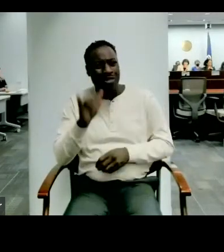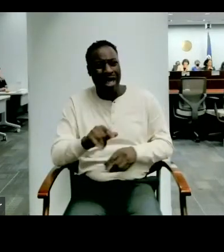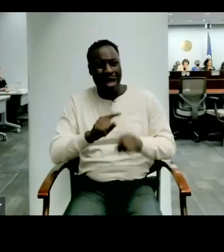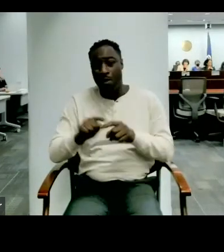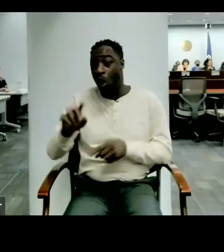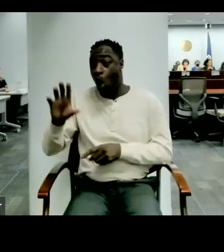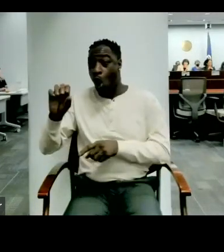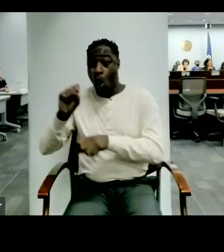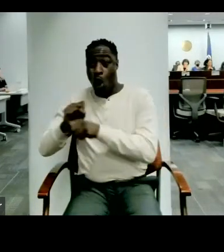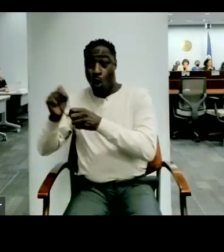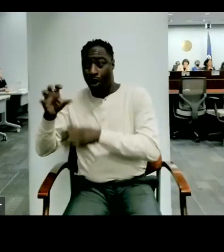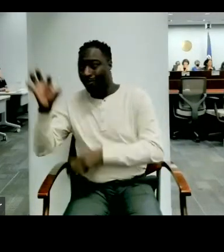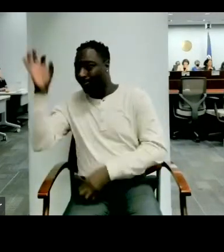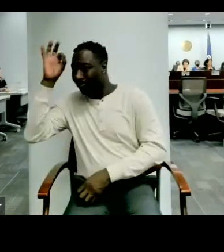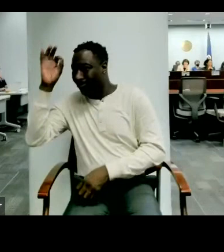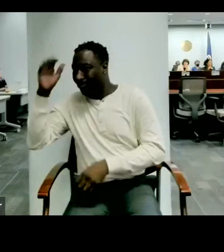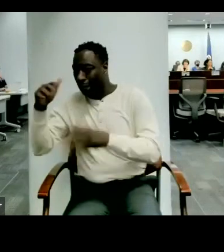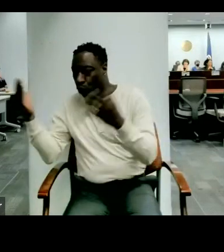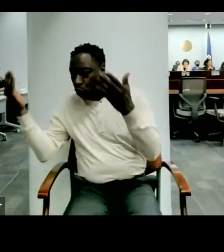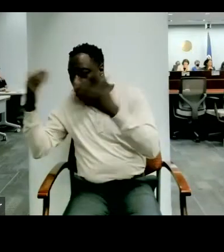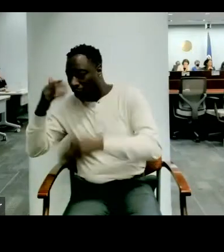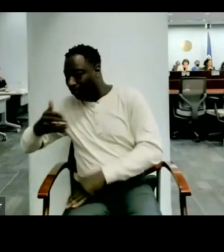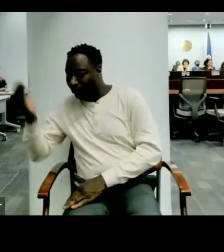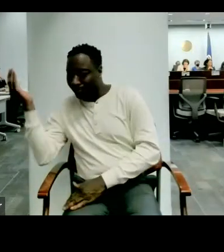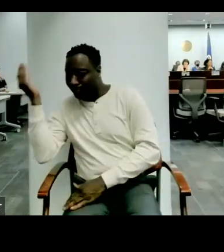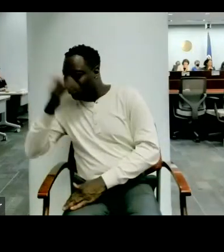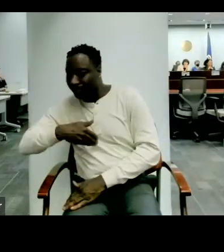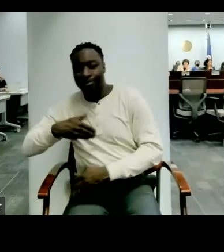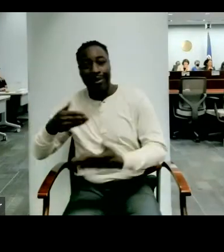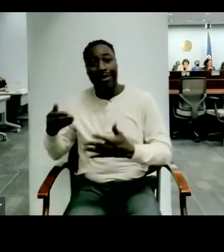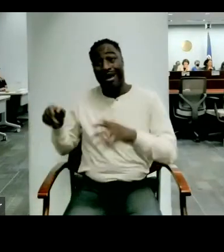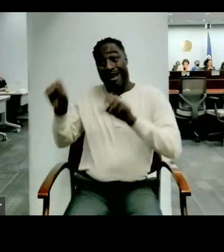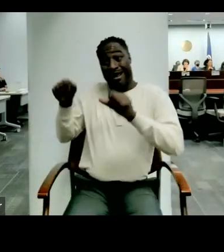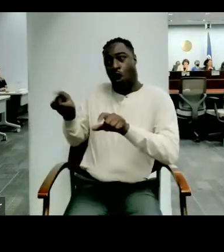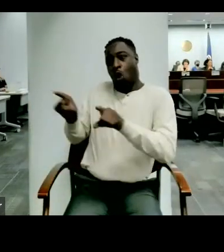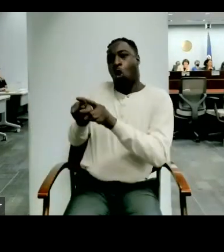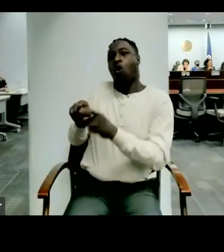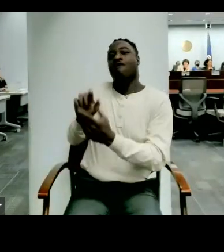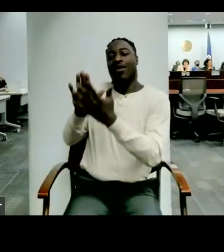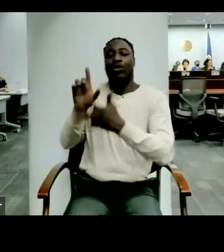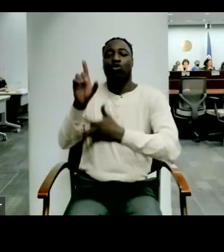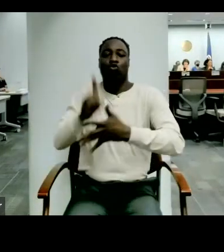EEOC workers are left in the da rk vulnerable to harassment or retaliation.